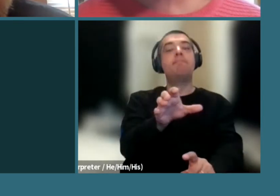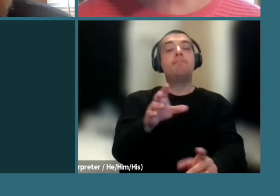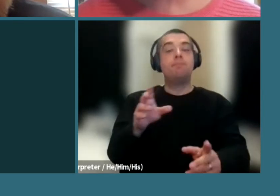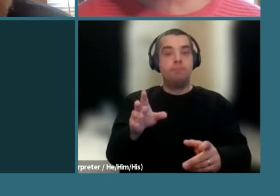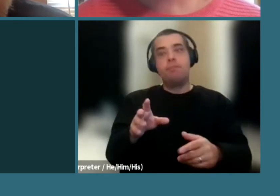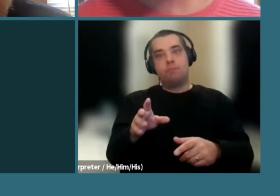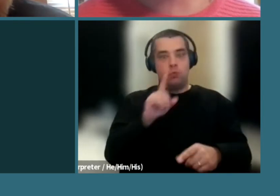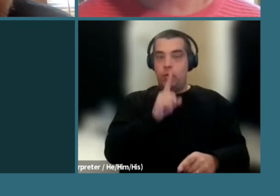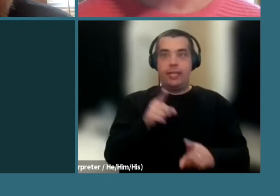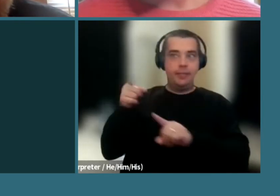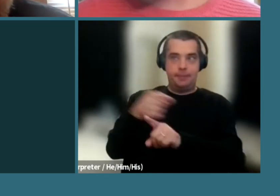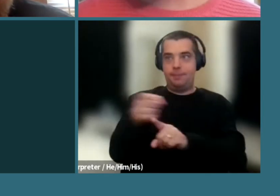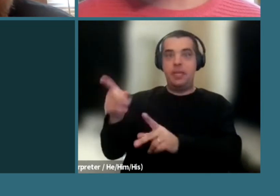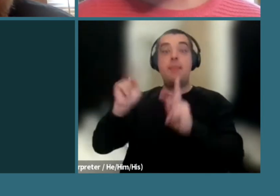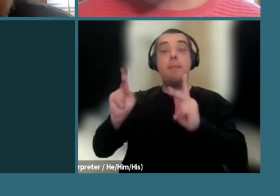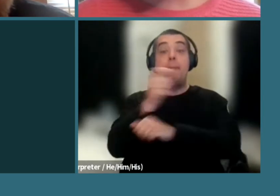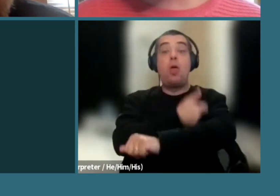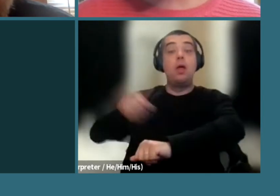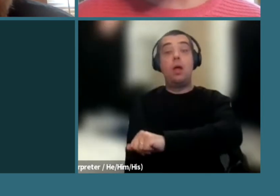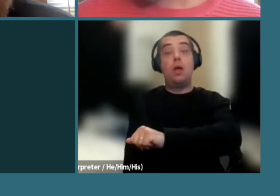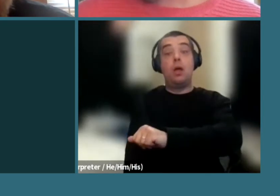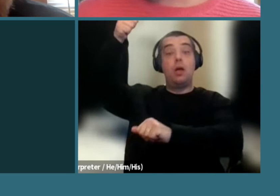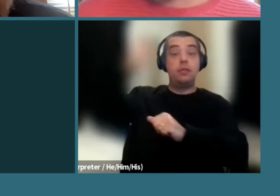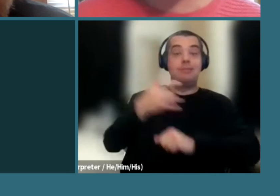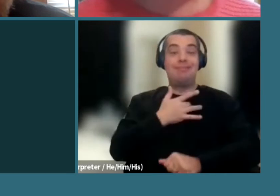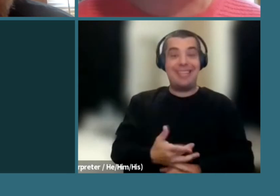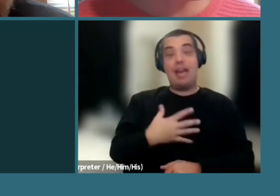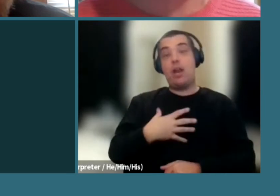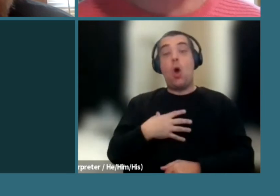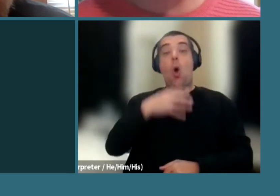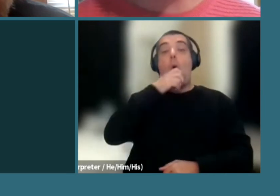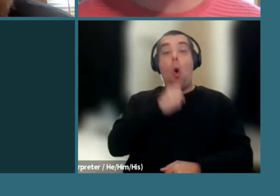straight, cisgendered, older white dudes and they have been